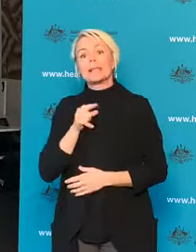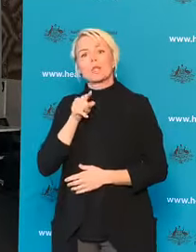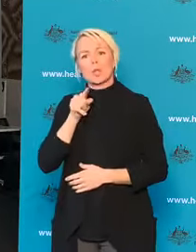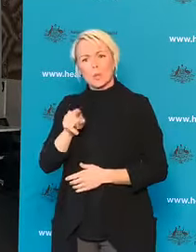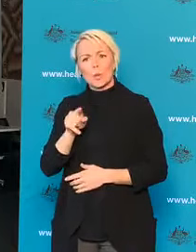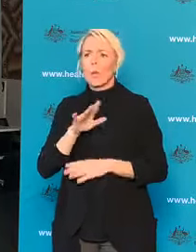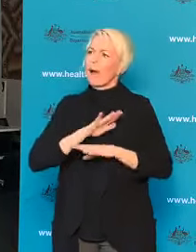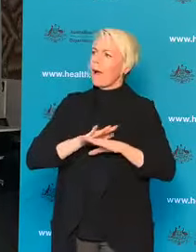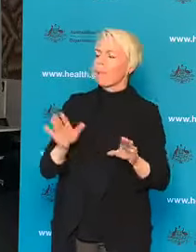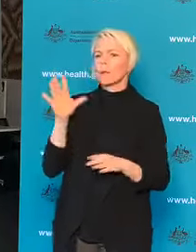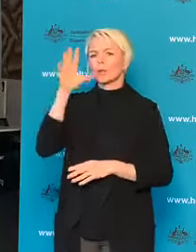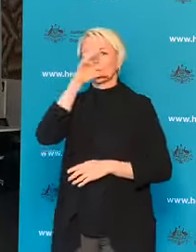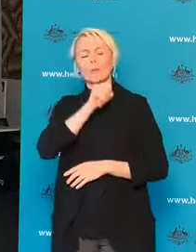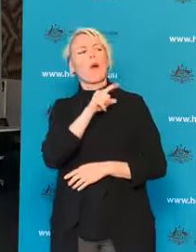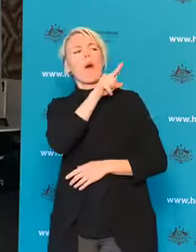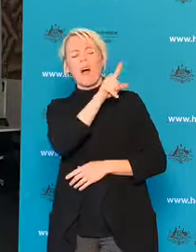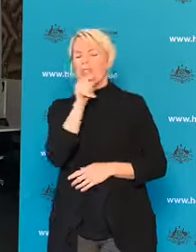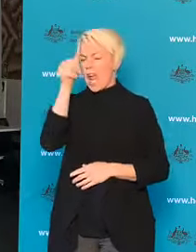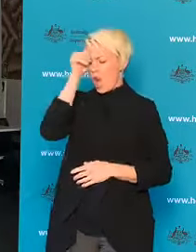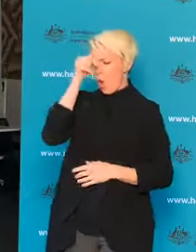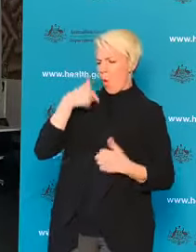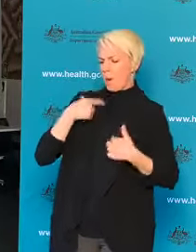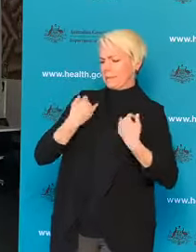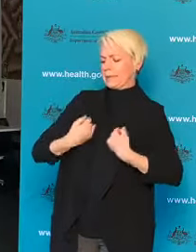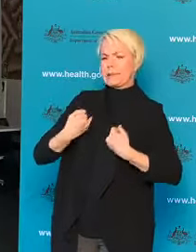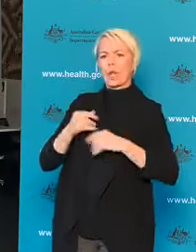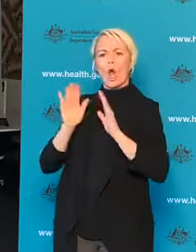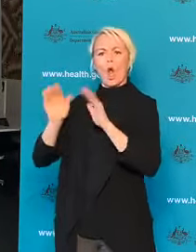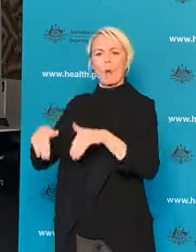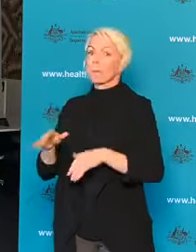that your General Practitioner knows you've been diagnosed with COVID-19.